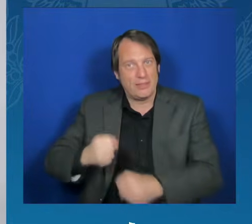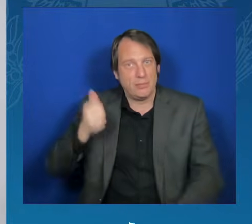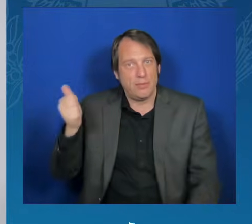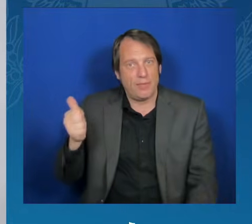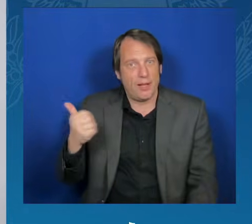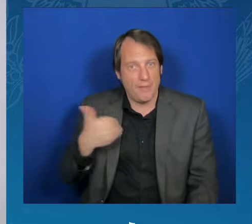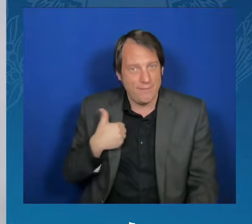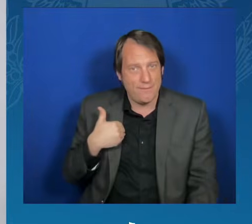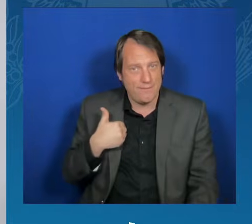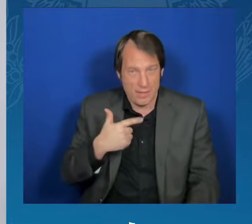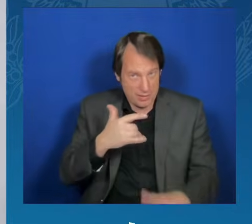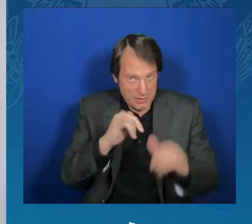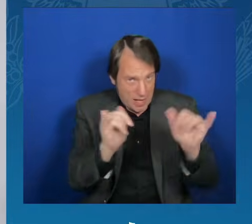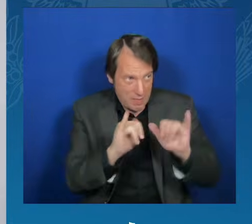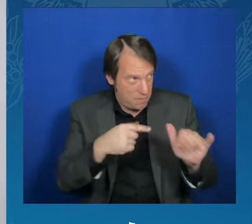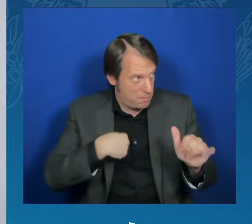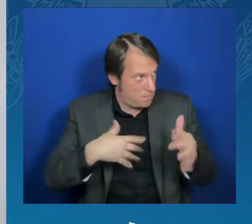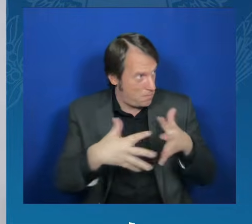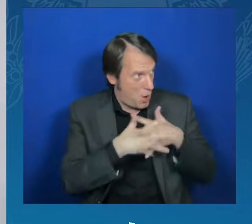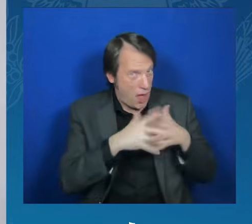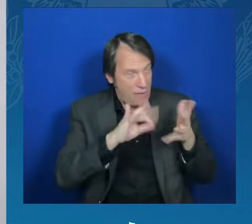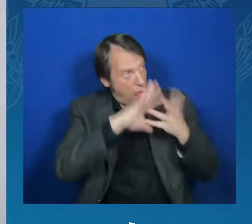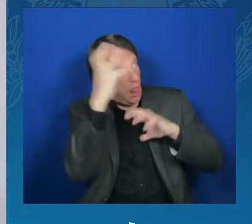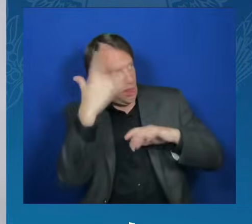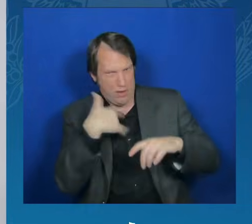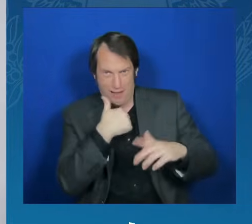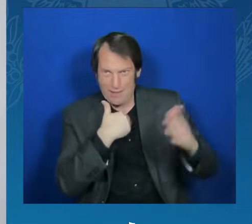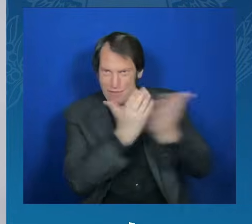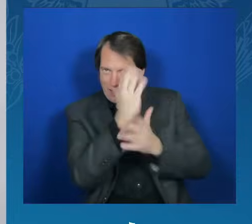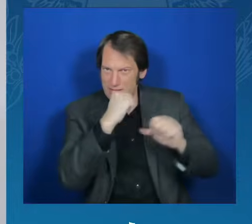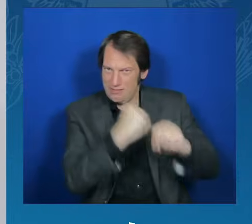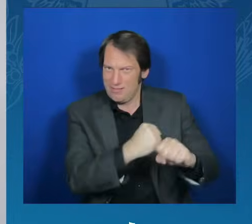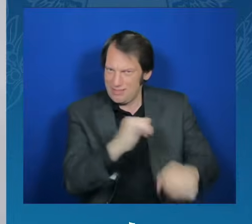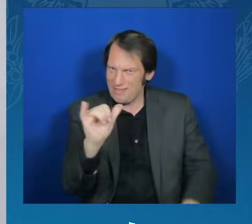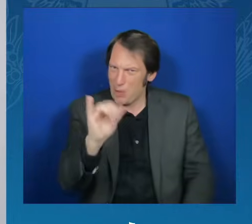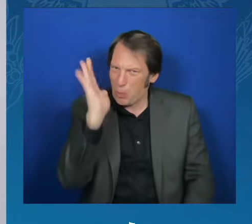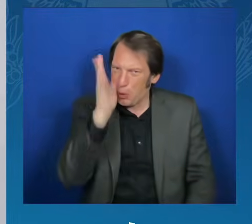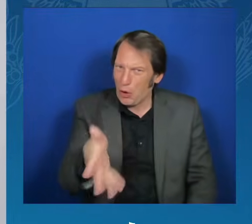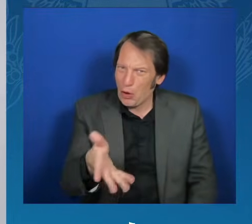And -- -- and how it does so matters.